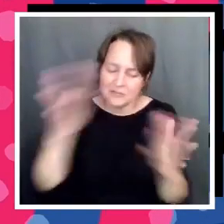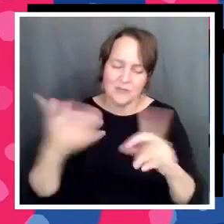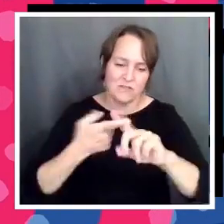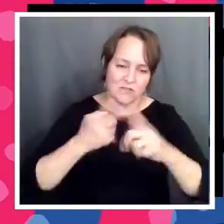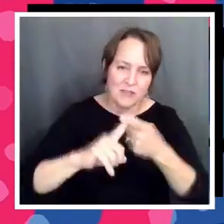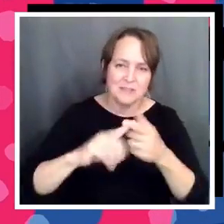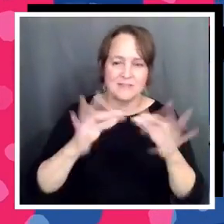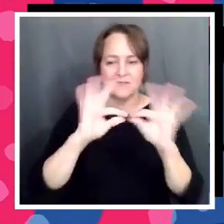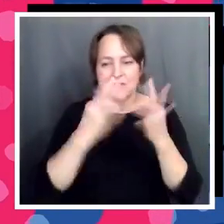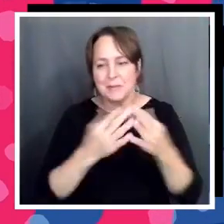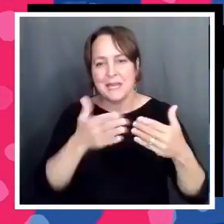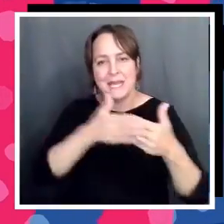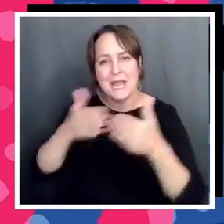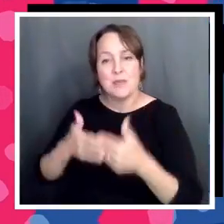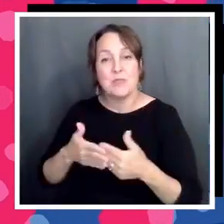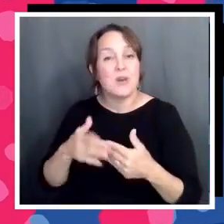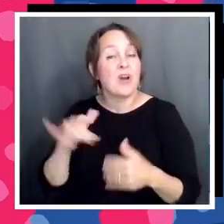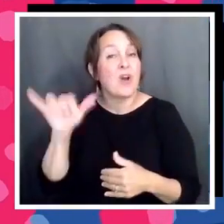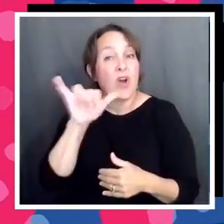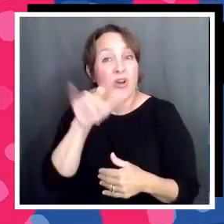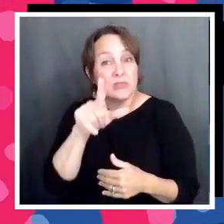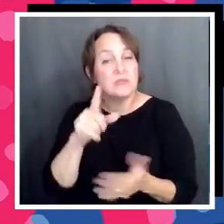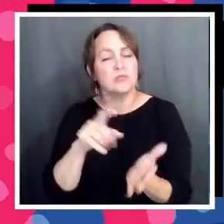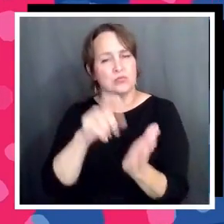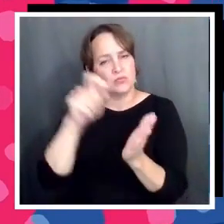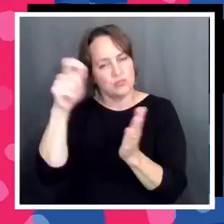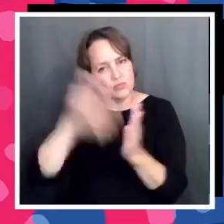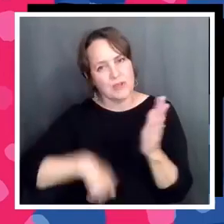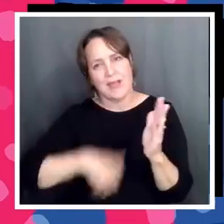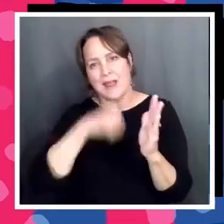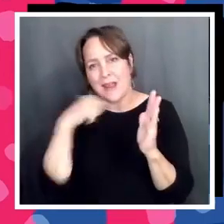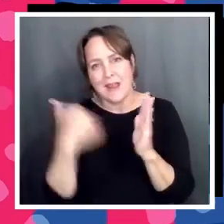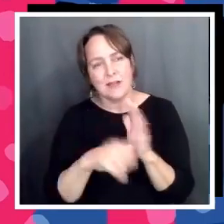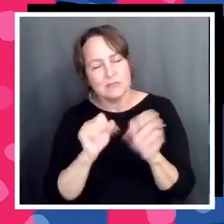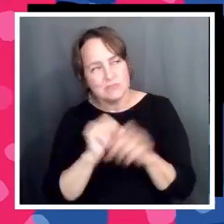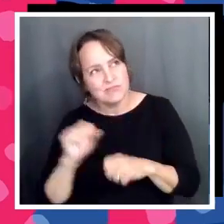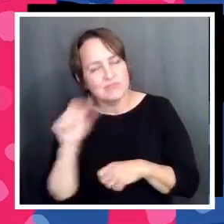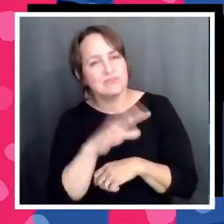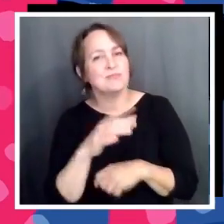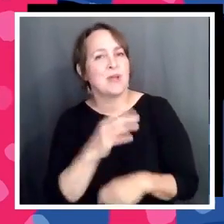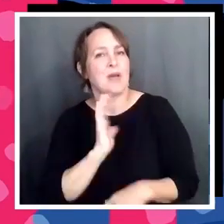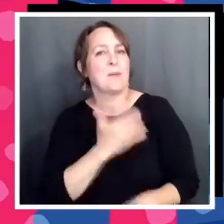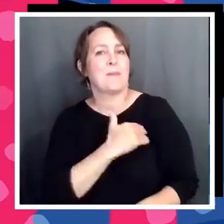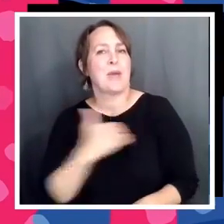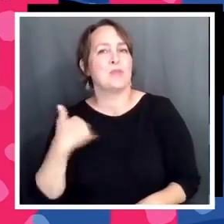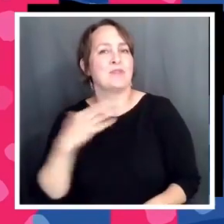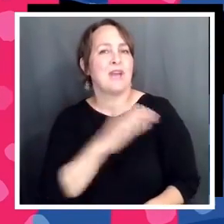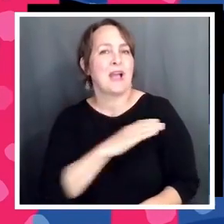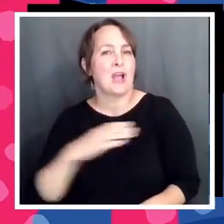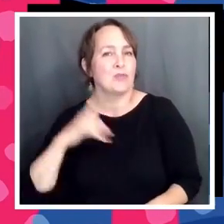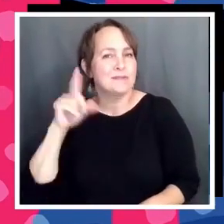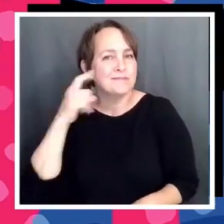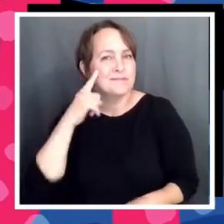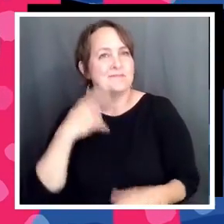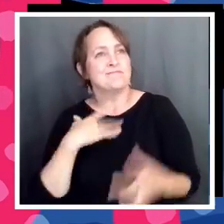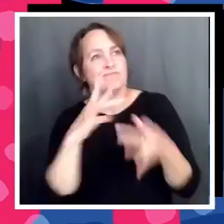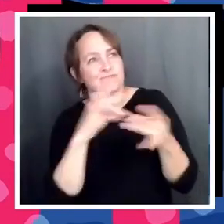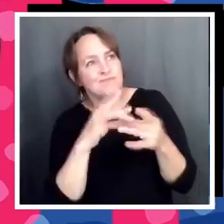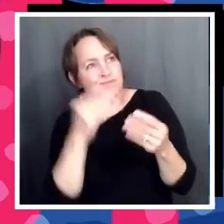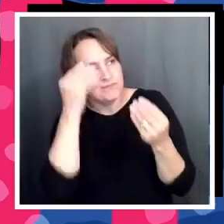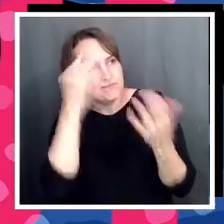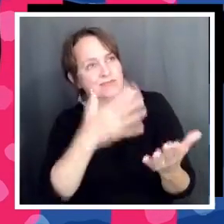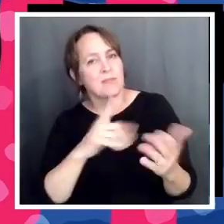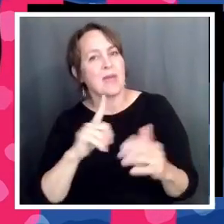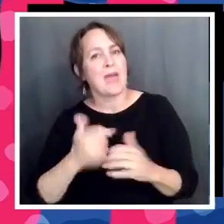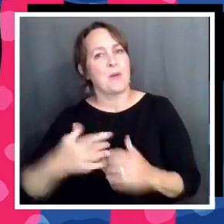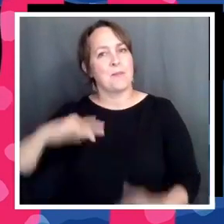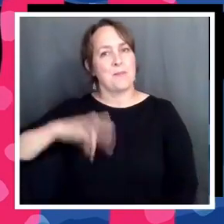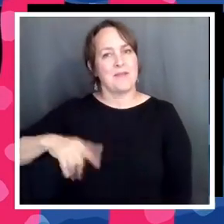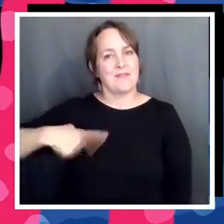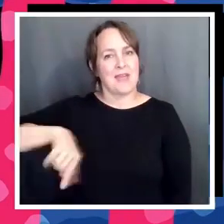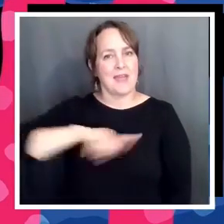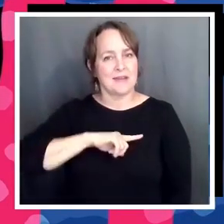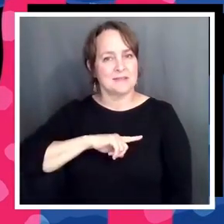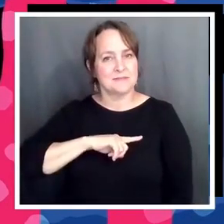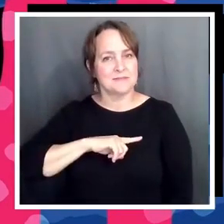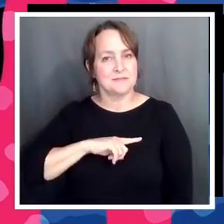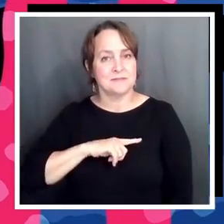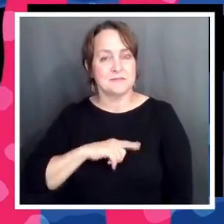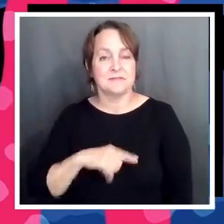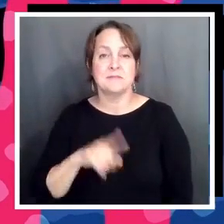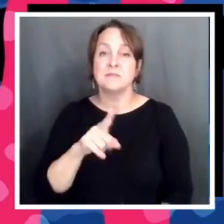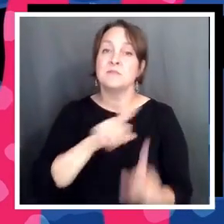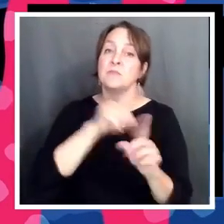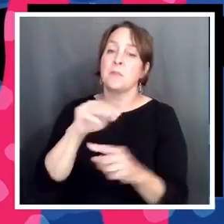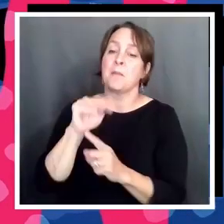IF WE ALL ACCESS THE CHILD TAX